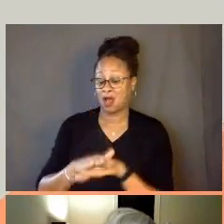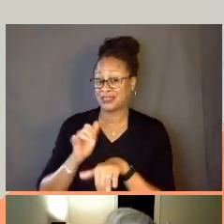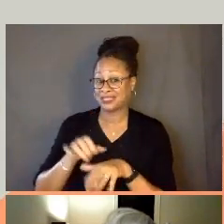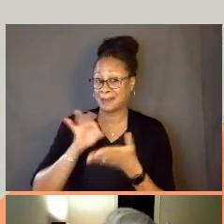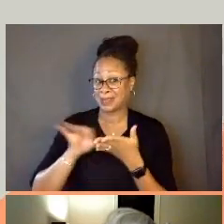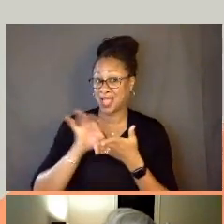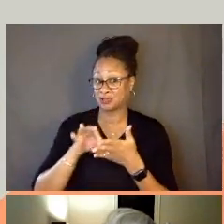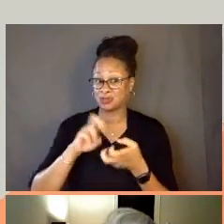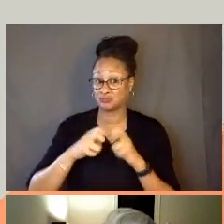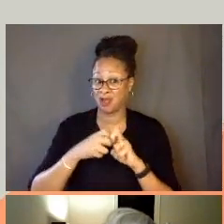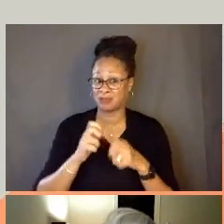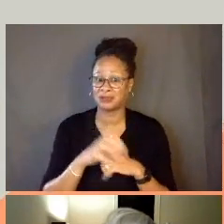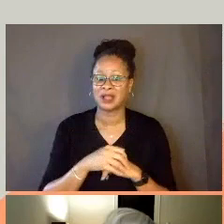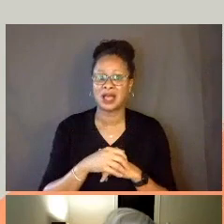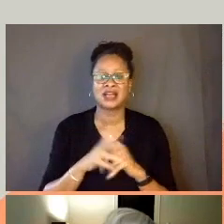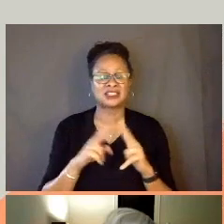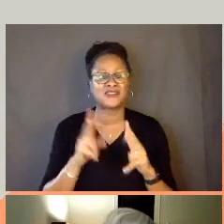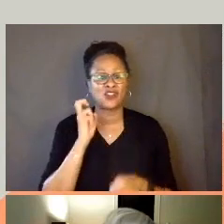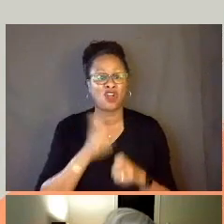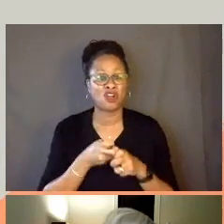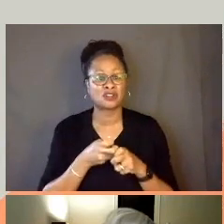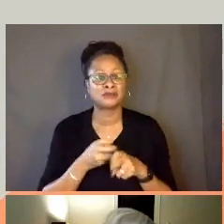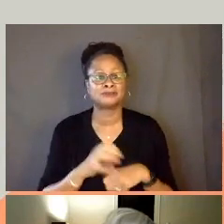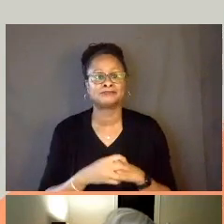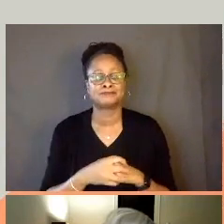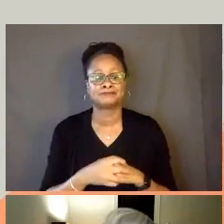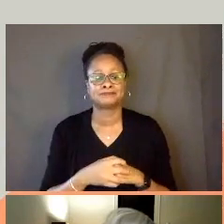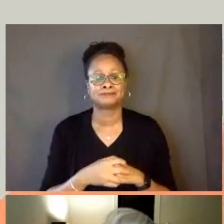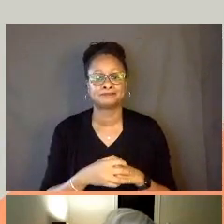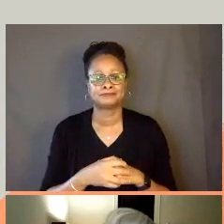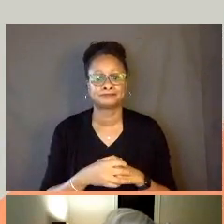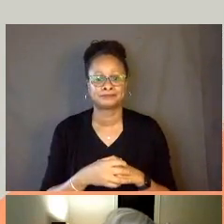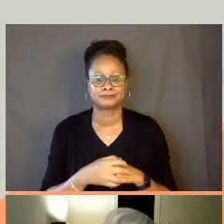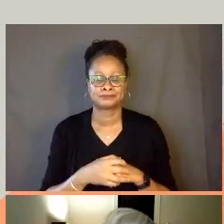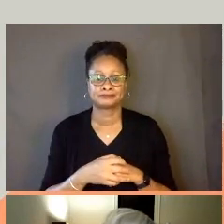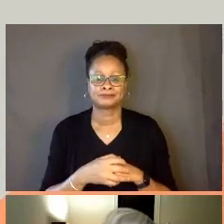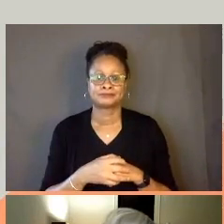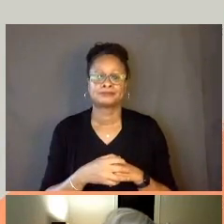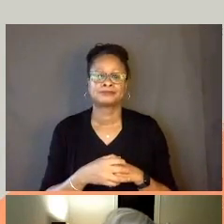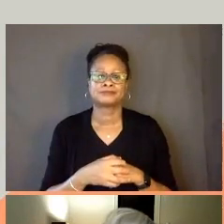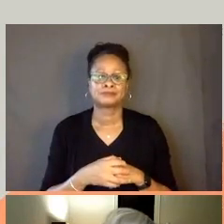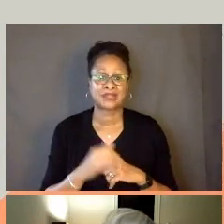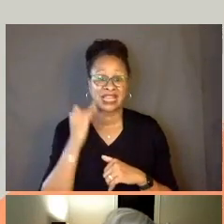as other dancers is really hard. If I'm having to use my peripheral--